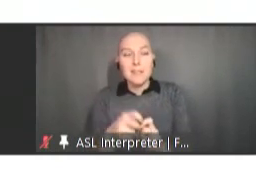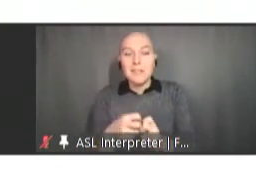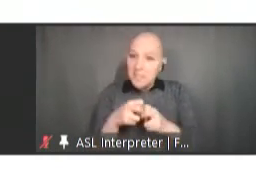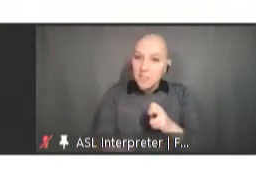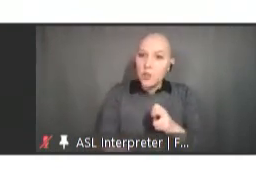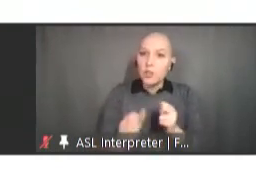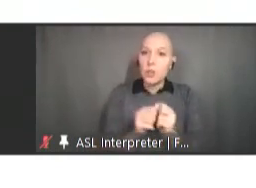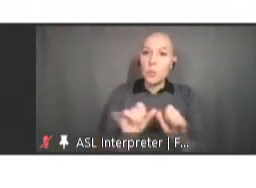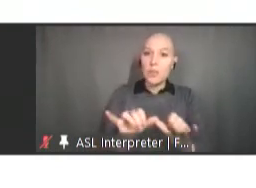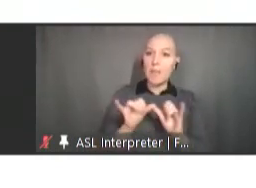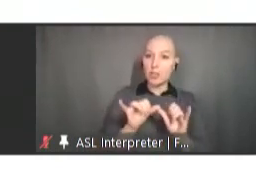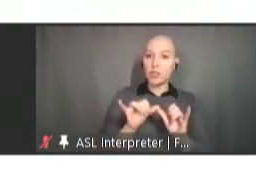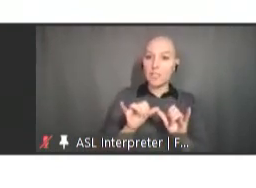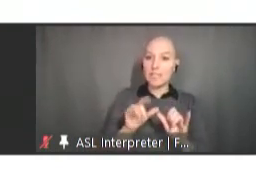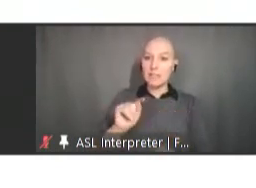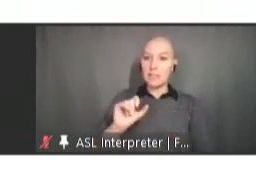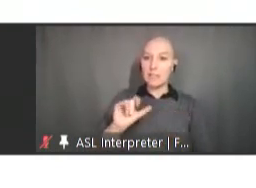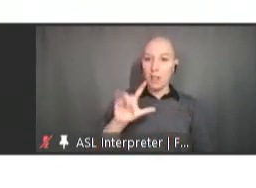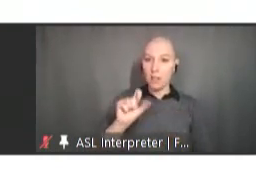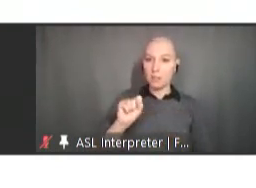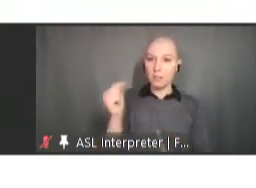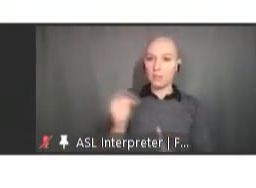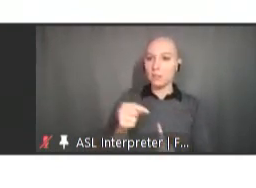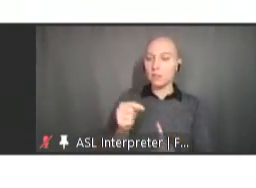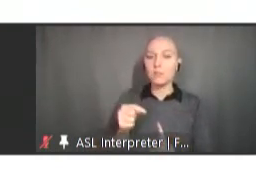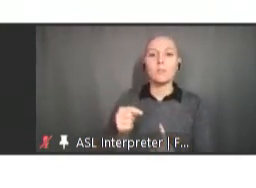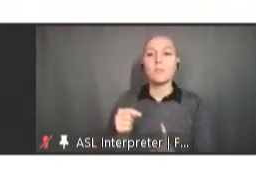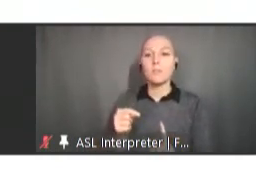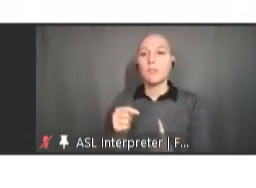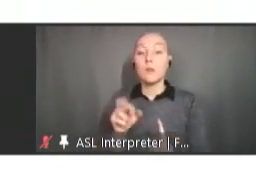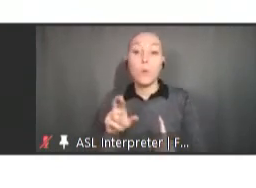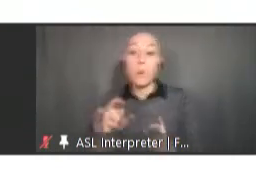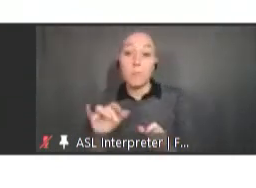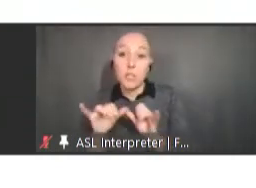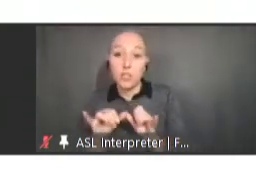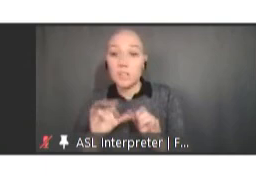the T cells and -- you know, we're measuring CD4 cells, CD8 cells, effective functions,